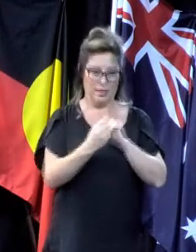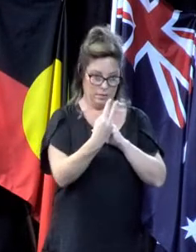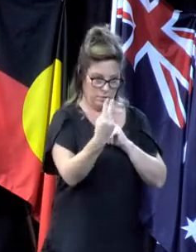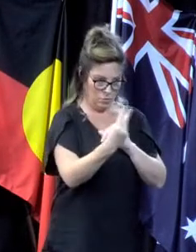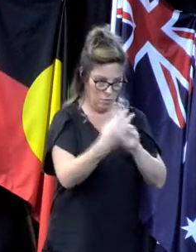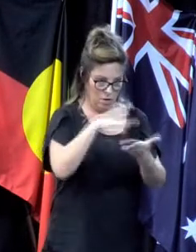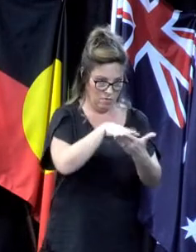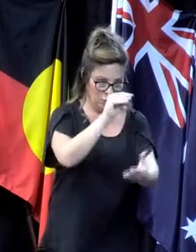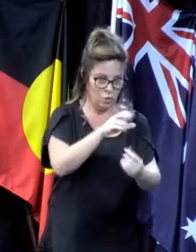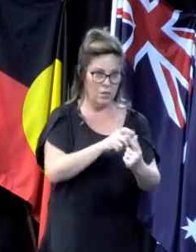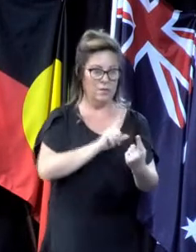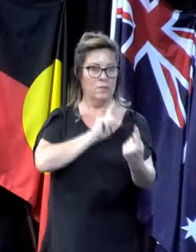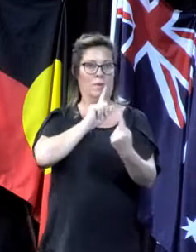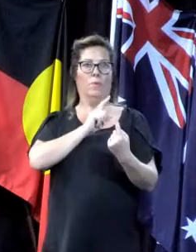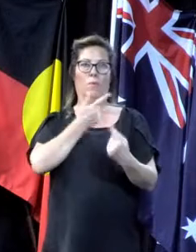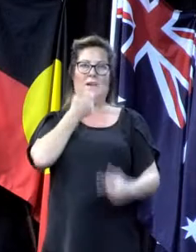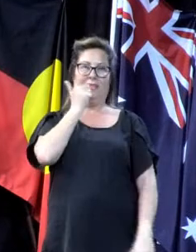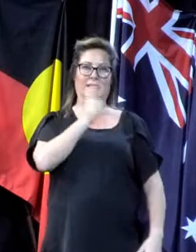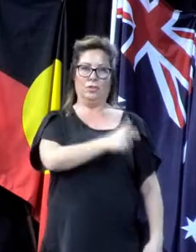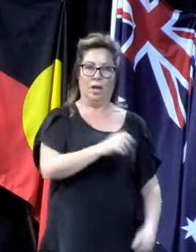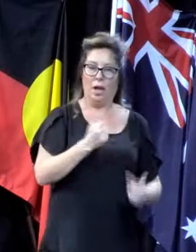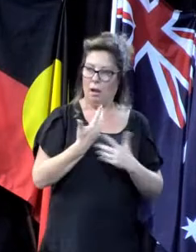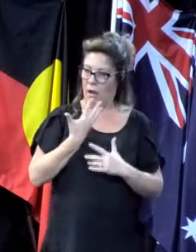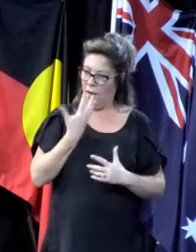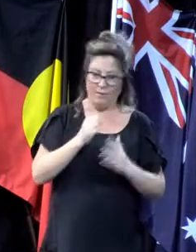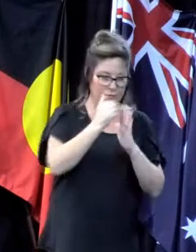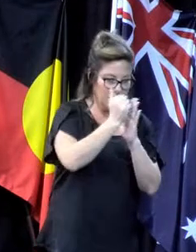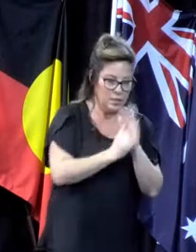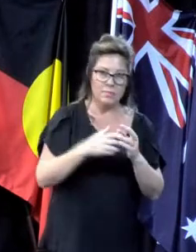taught by over 20 teachers, would significantly assist